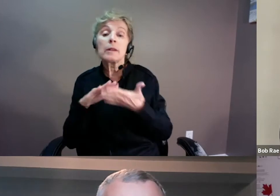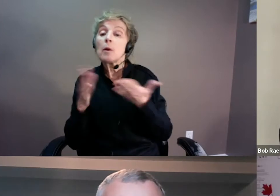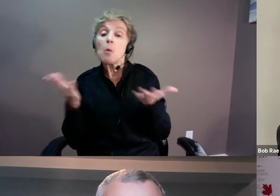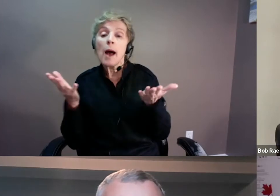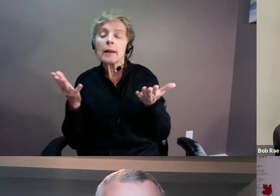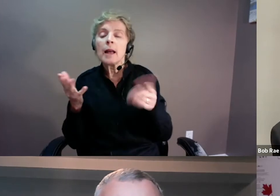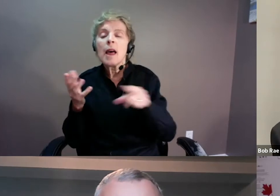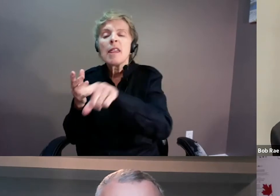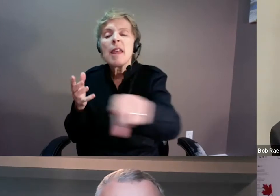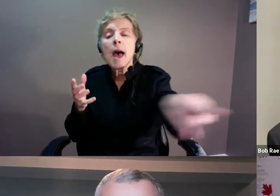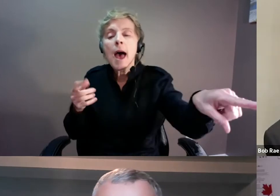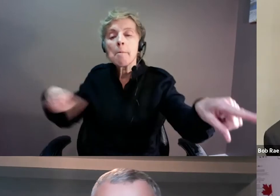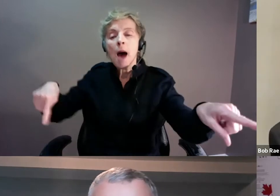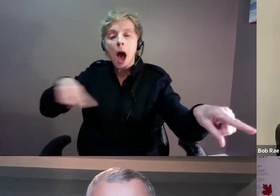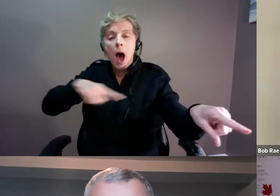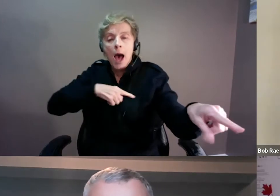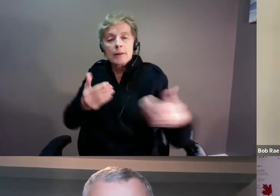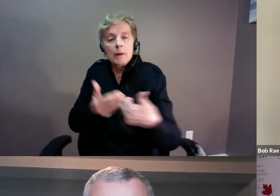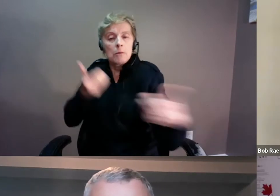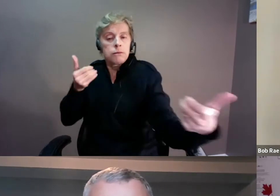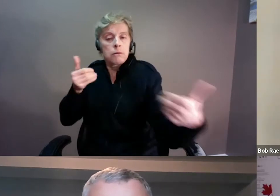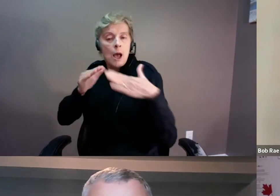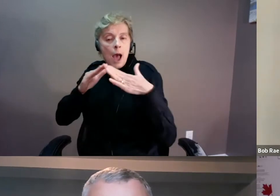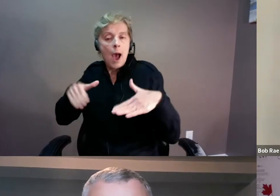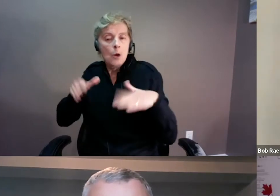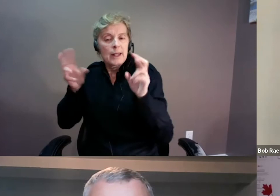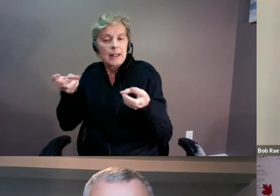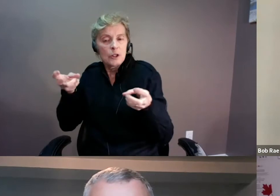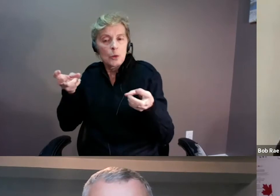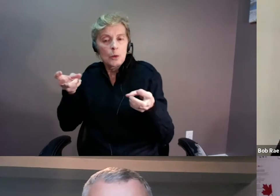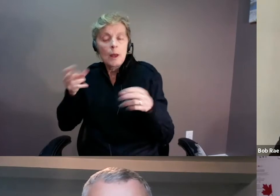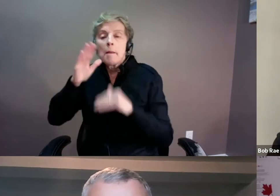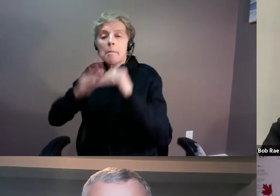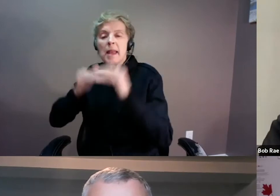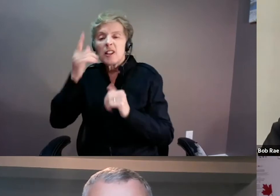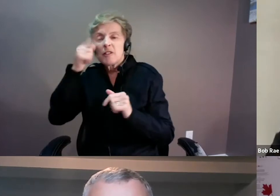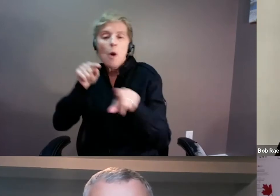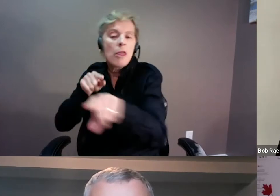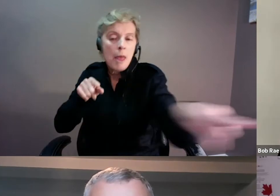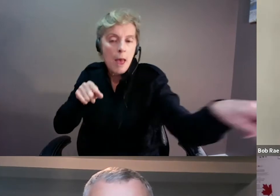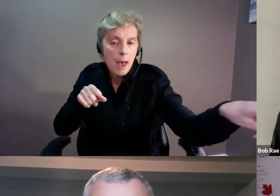social housing for other people. People don't see it as something that we're doing for ourselves.